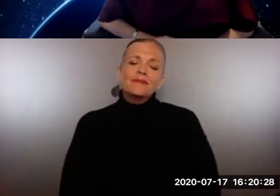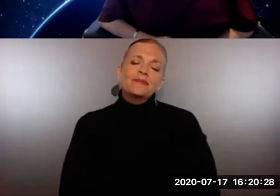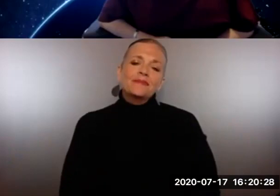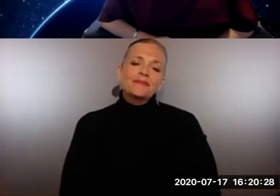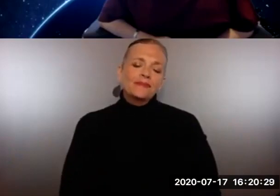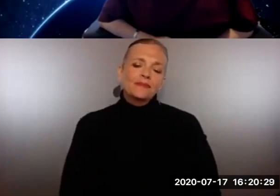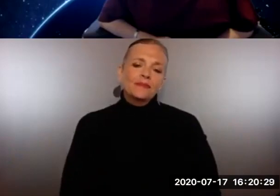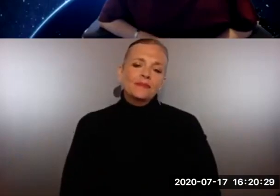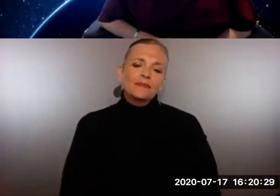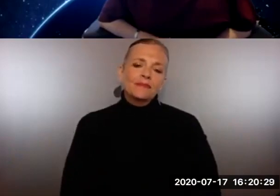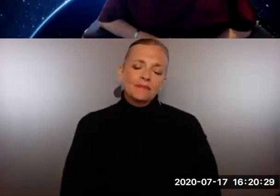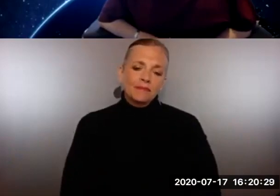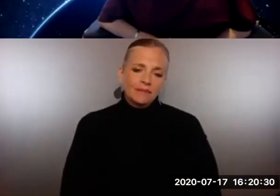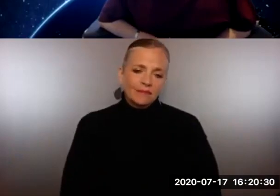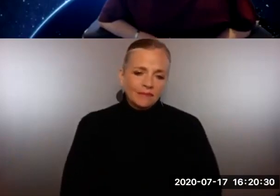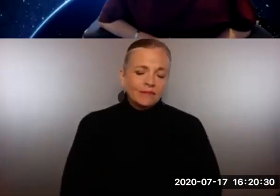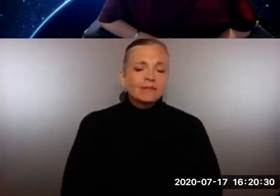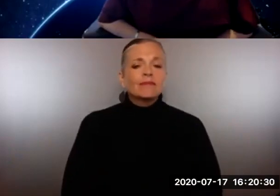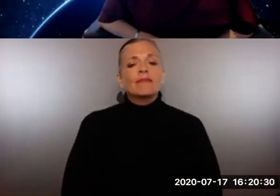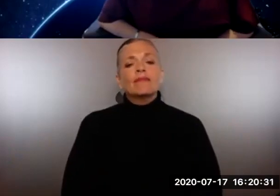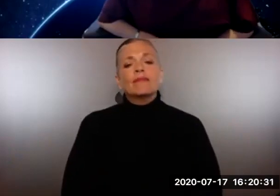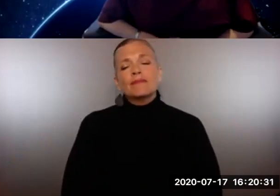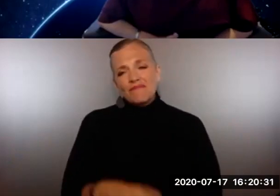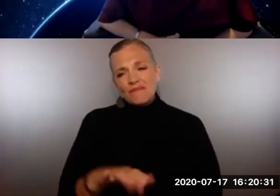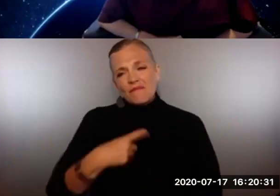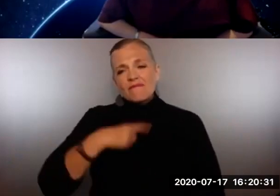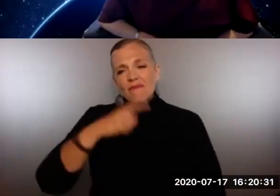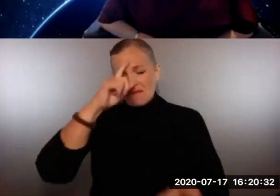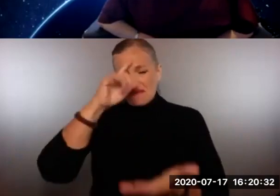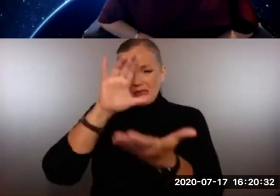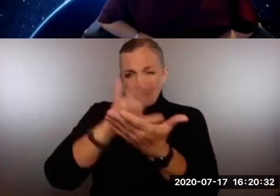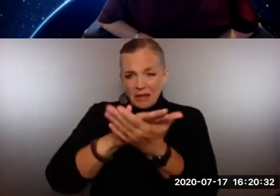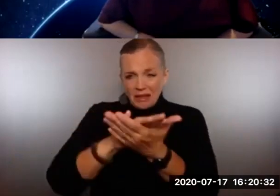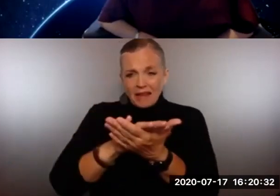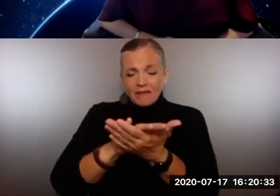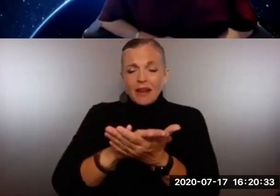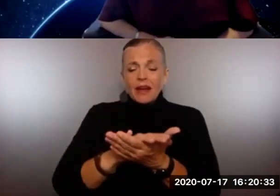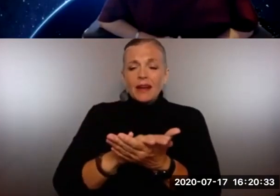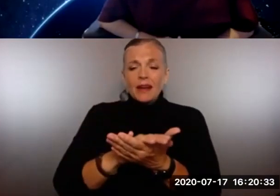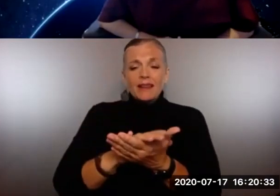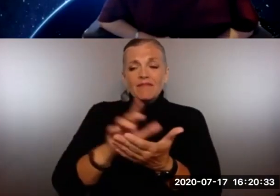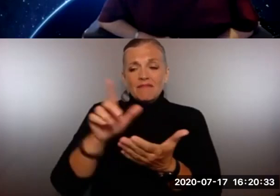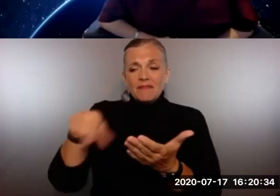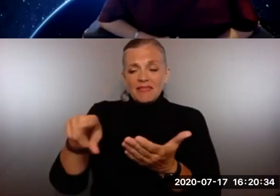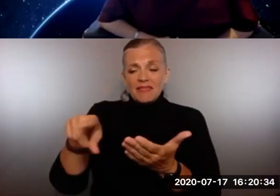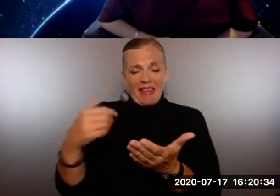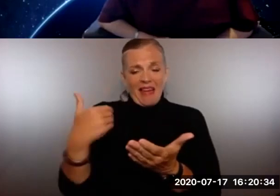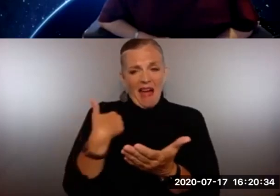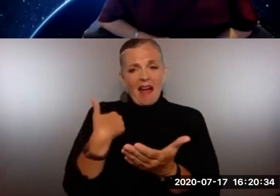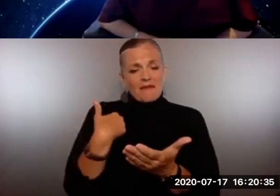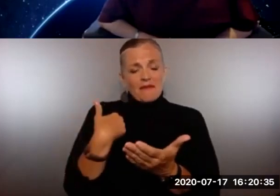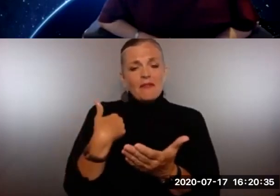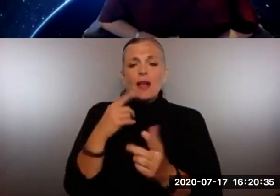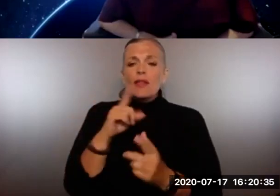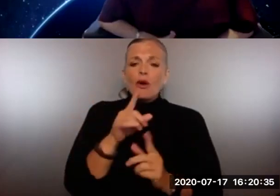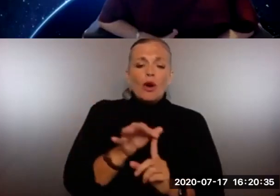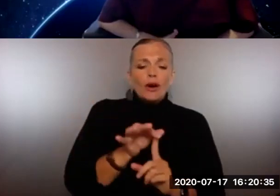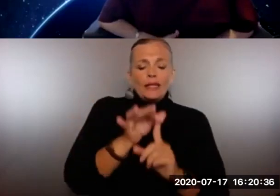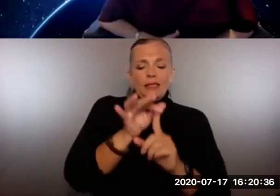that there are exceptions to the rule, like Stephen Hawking, but most people couldn't benefit, that I think